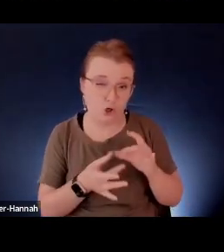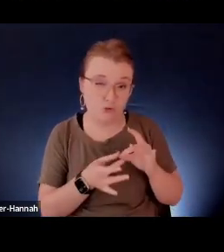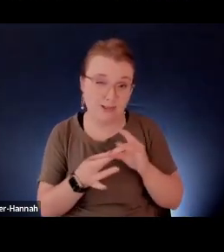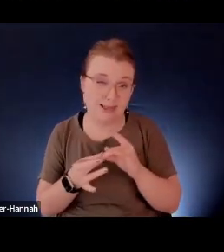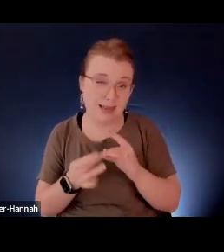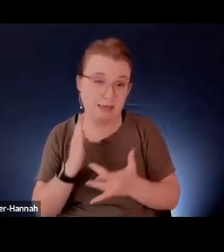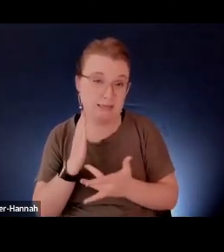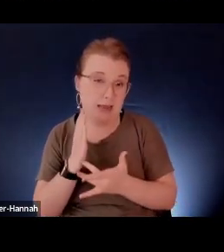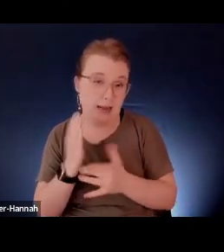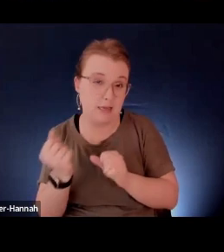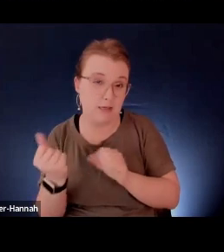to engage your students?